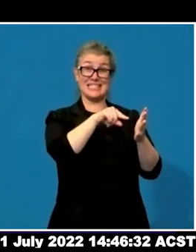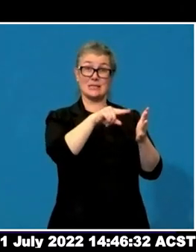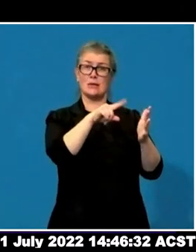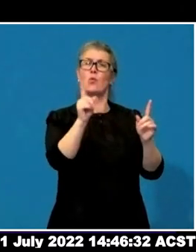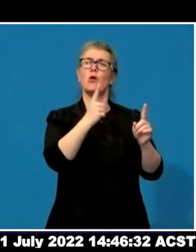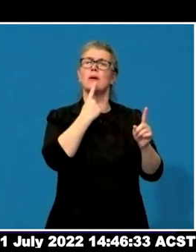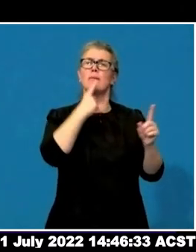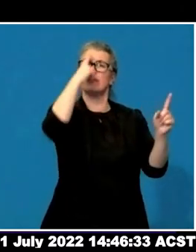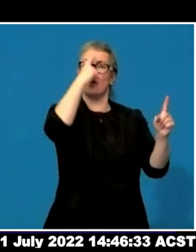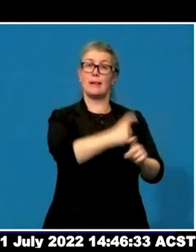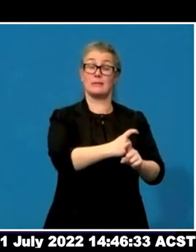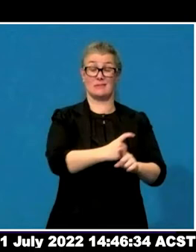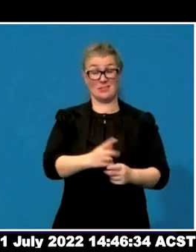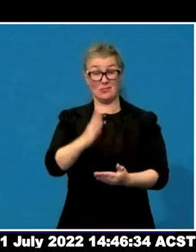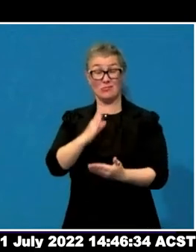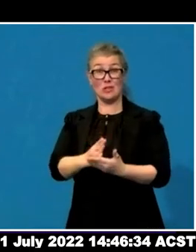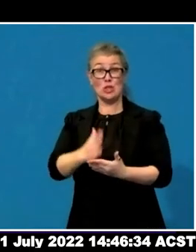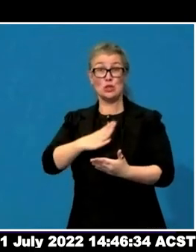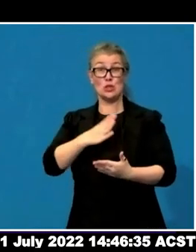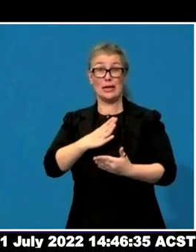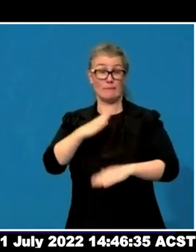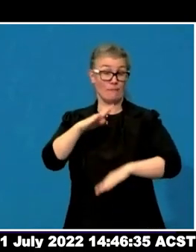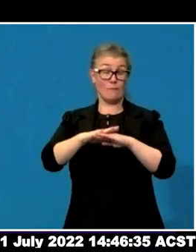Let's start with you before we talk about others.